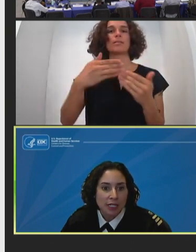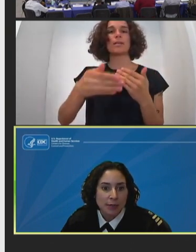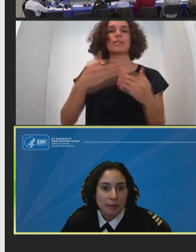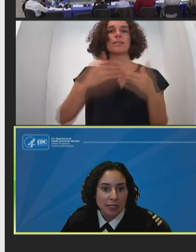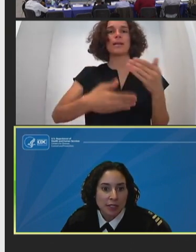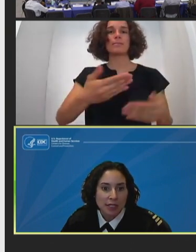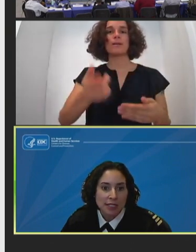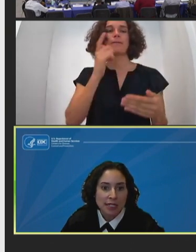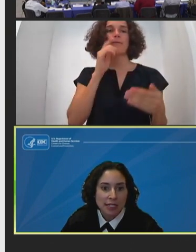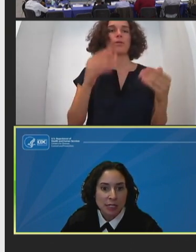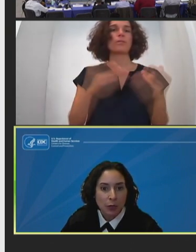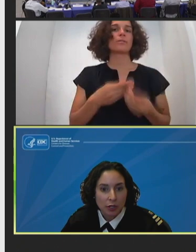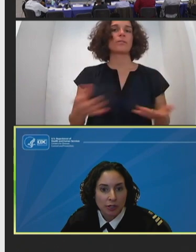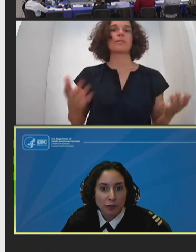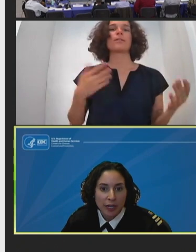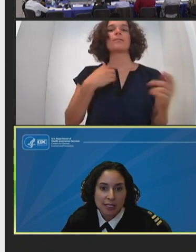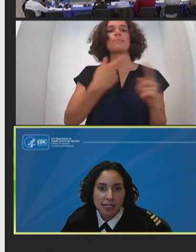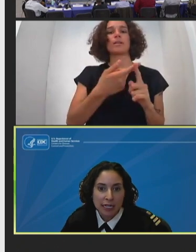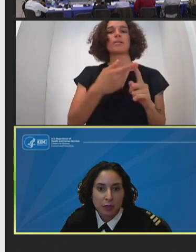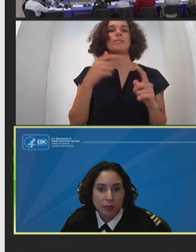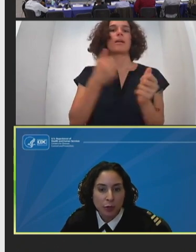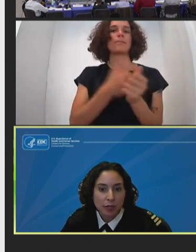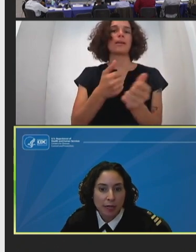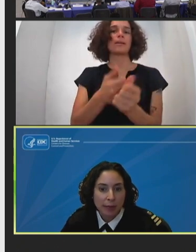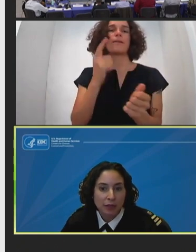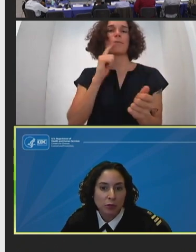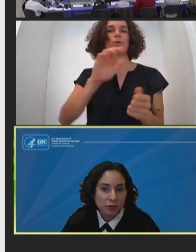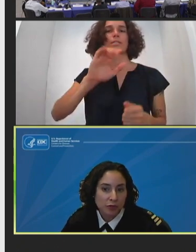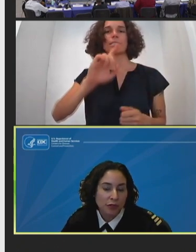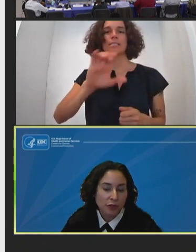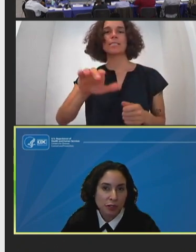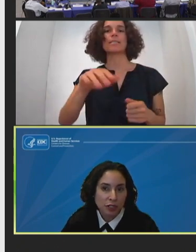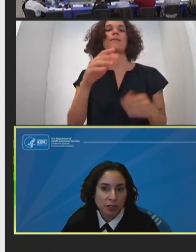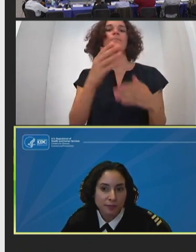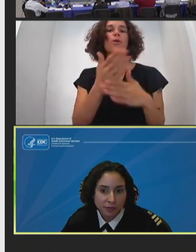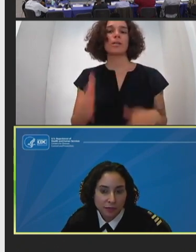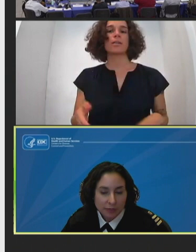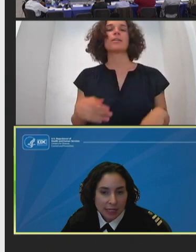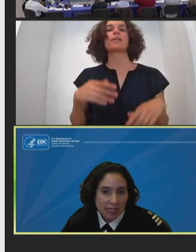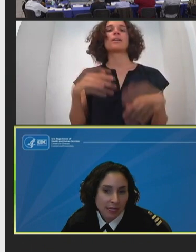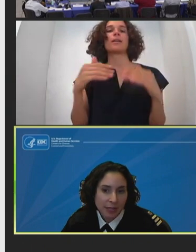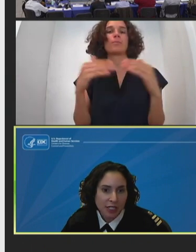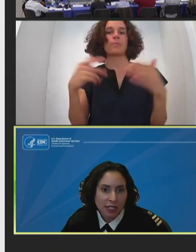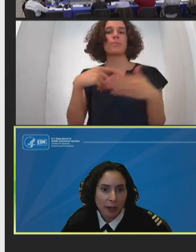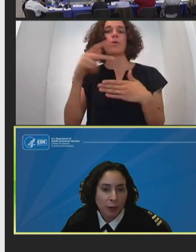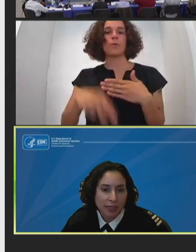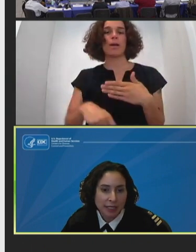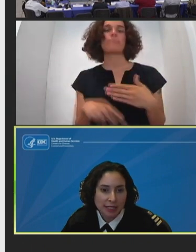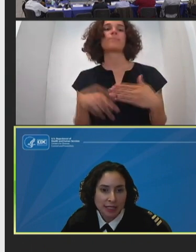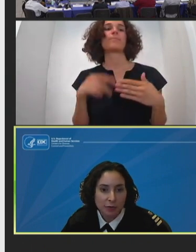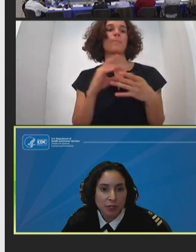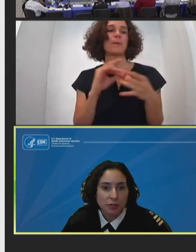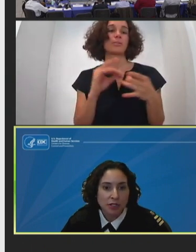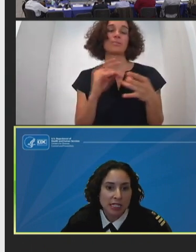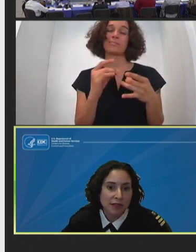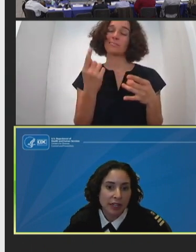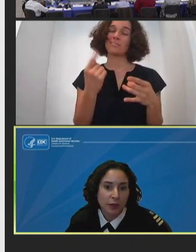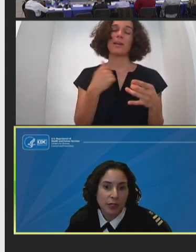some updates on CDC's Partnering for Vaccine Equity Program and goals for the future. So, I mentioned I won't be discussing the results of this evaluation,